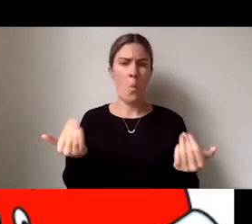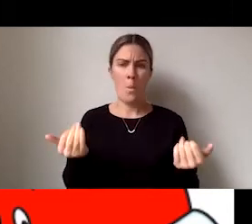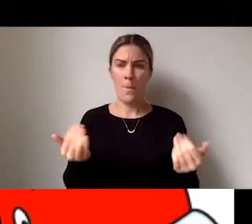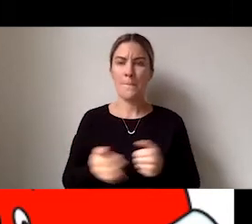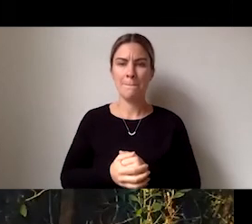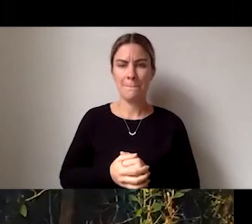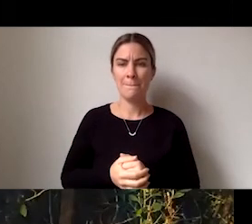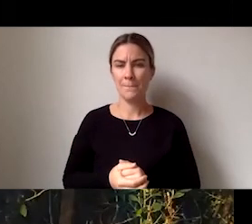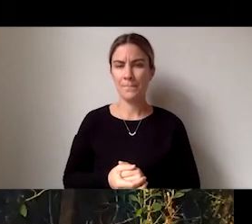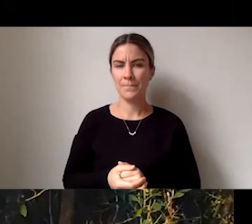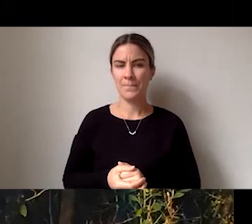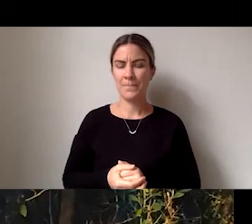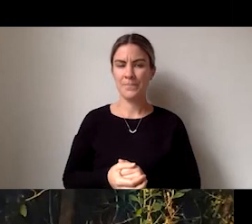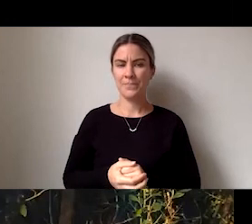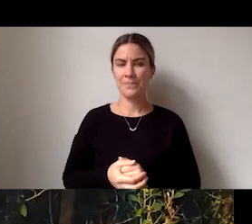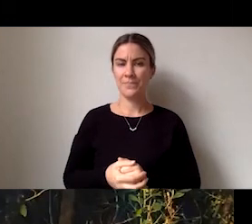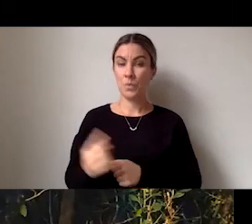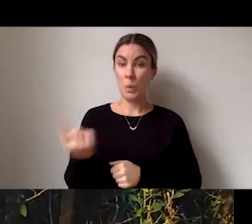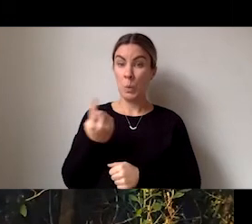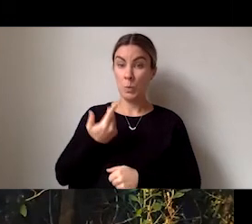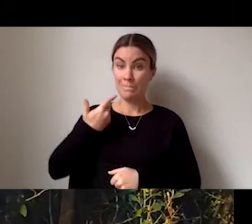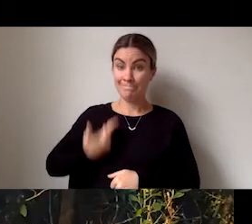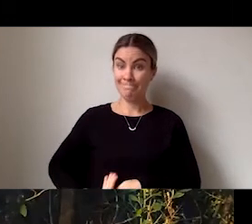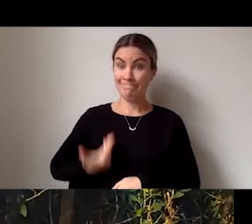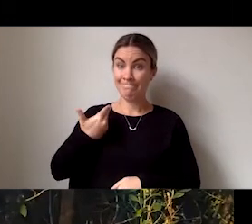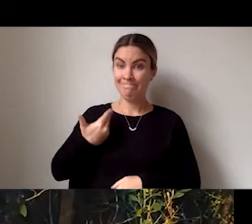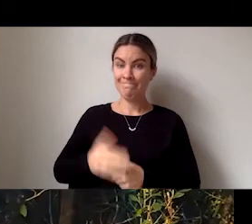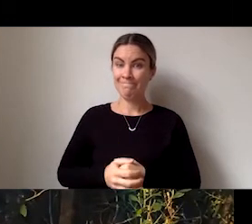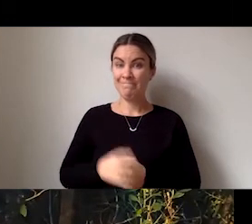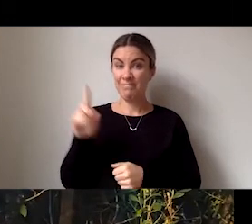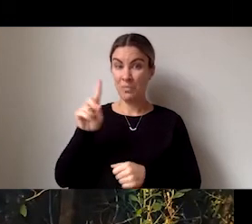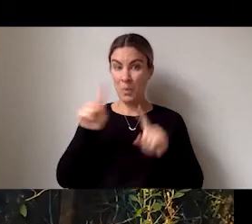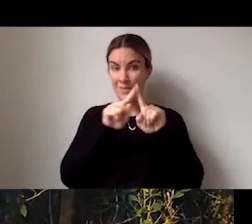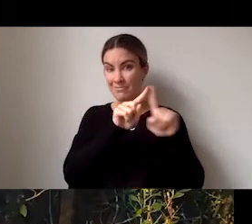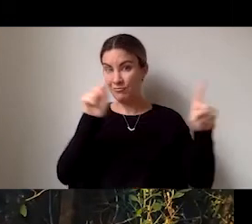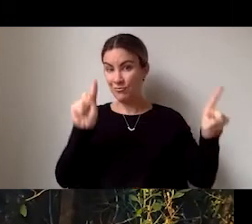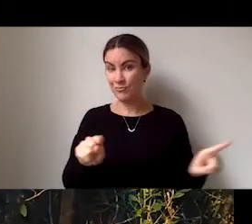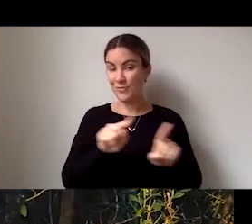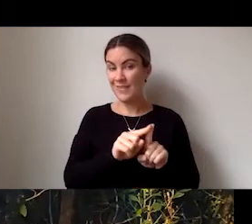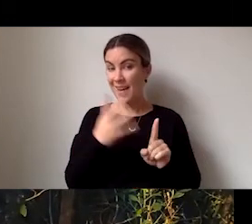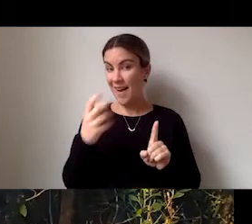So, who am I? Currently on the screen is a half and half slide.